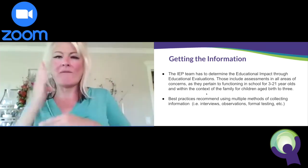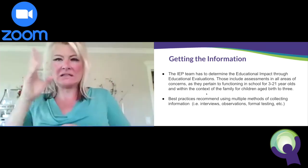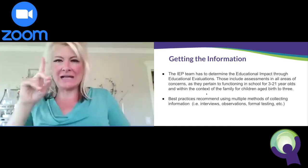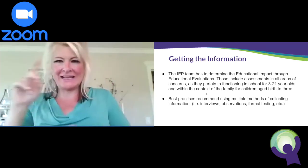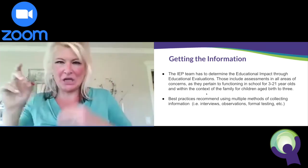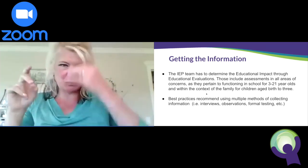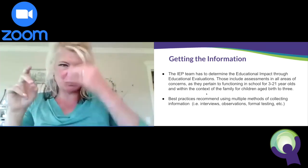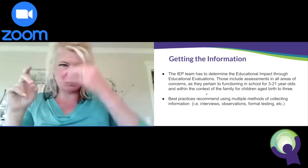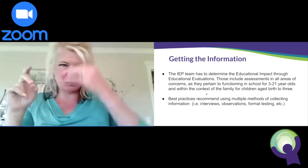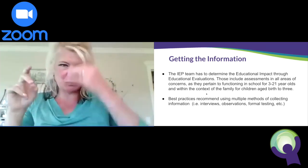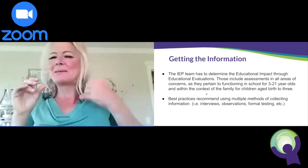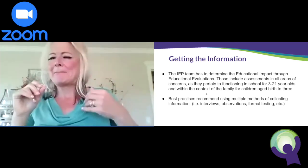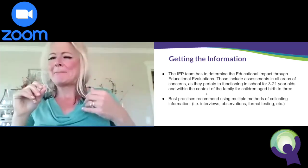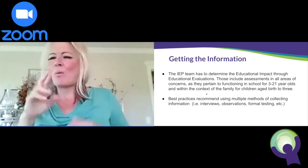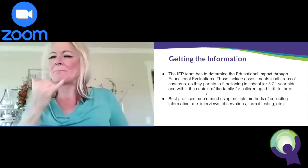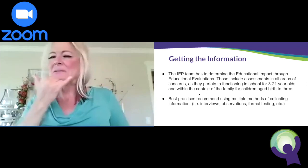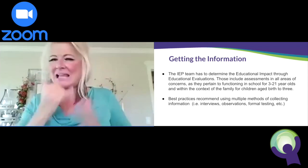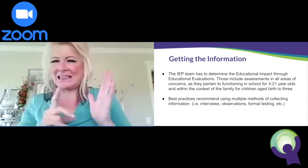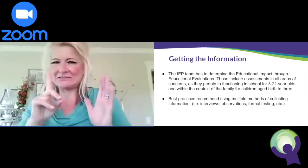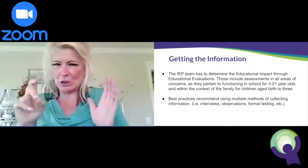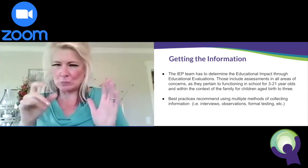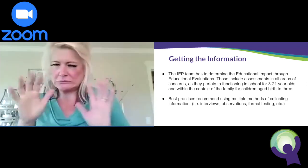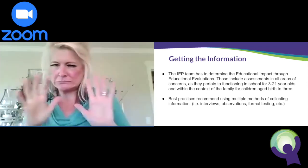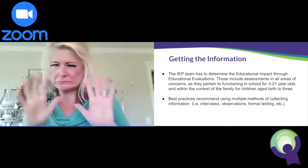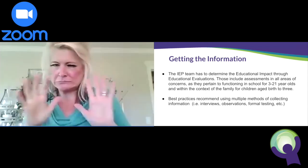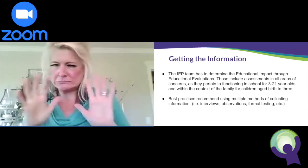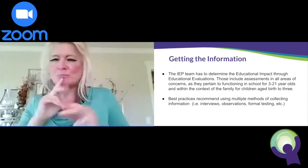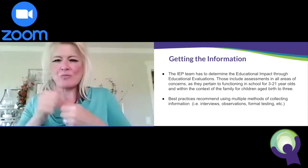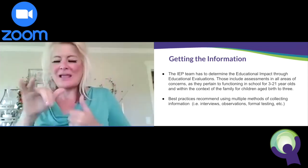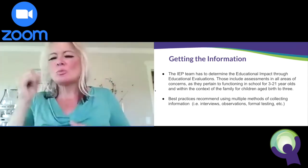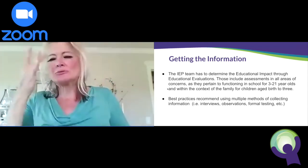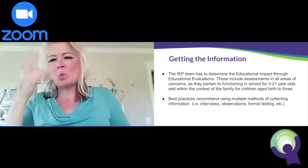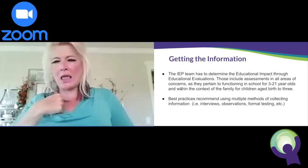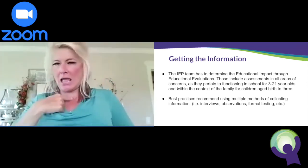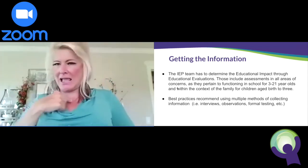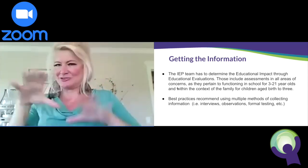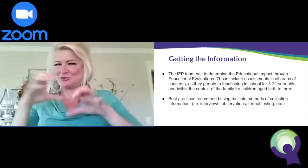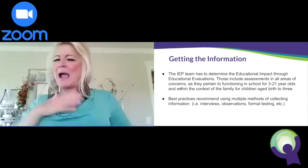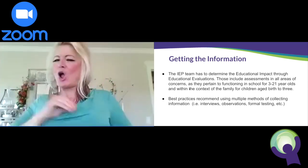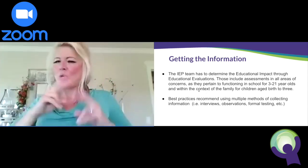I've noticed are they're over- diagnosing or misdiagnosing and we have to